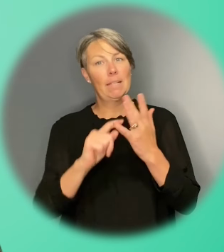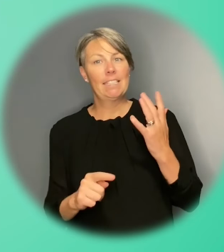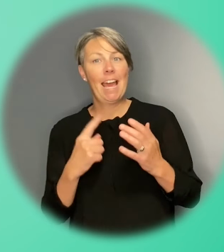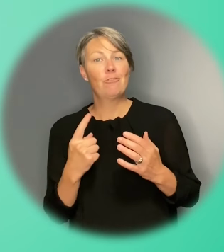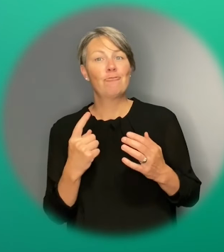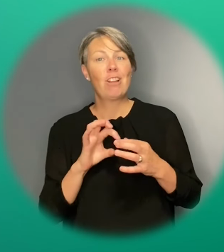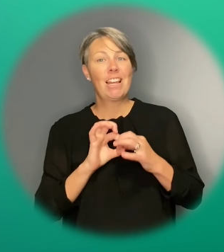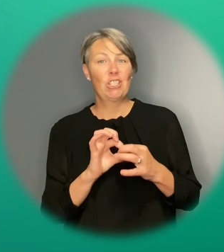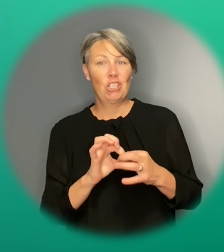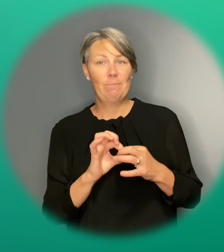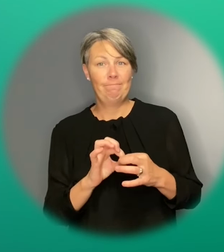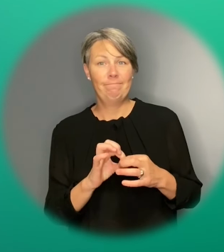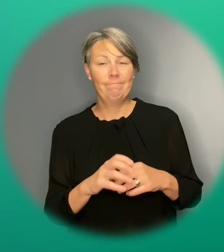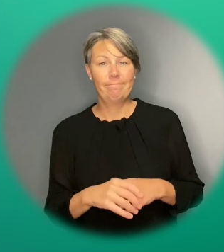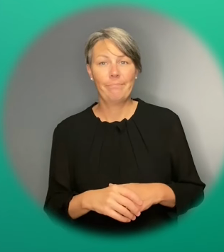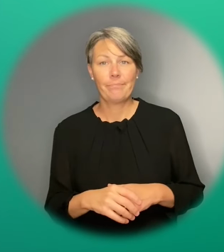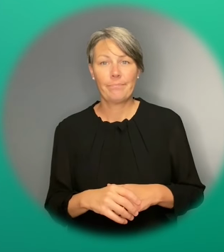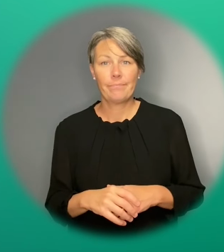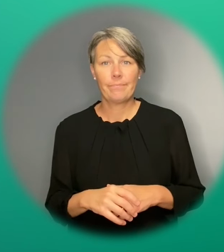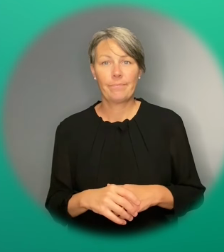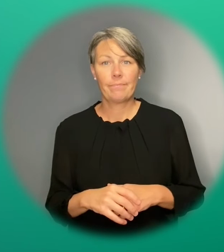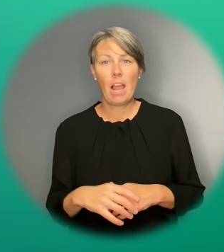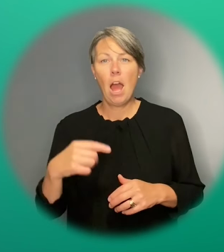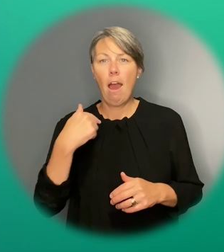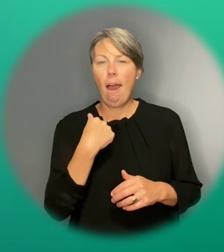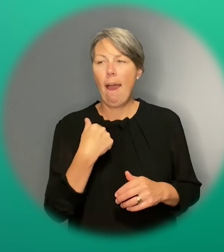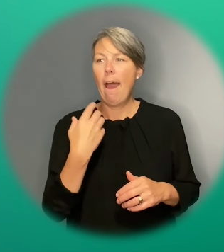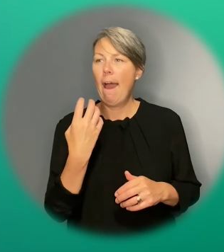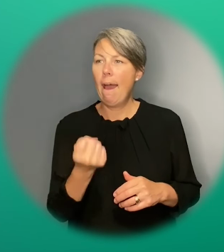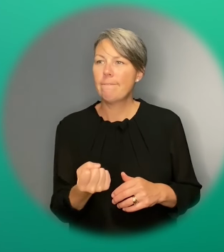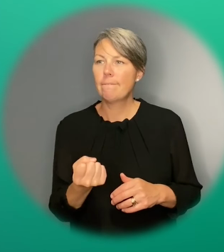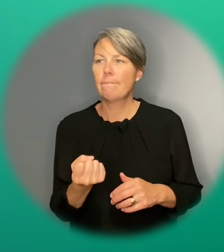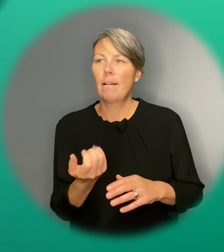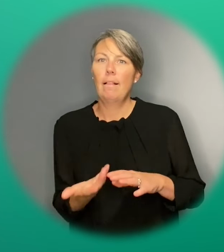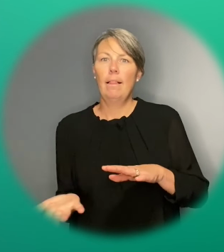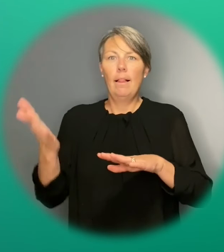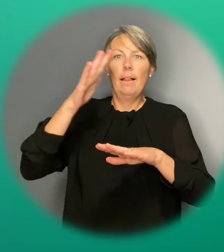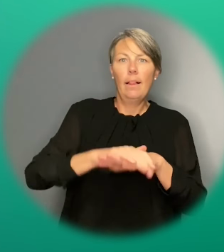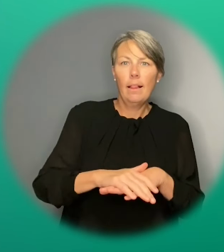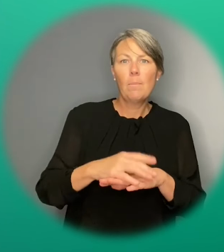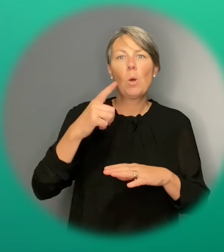this having an extra layer of like coming from a racialized background